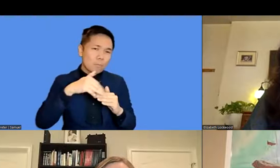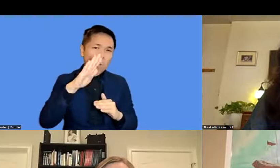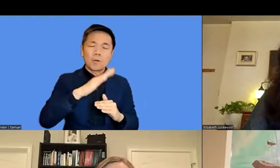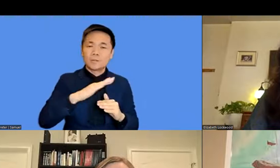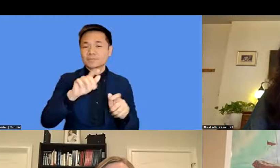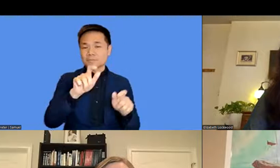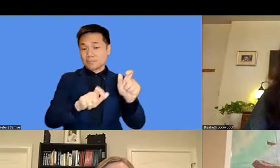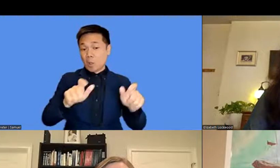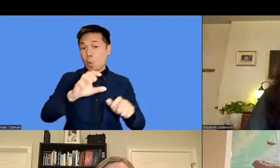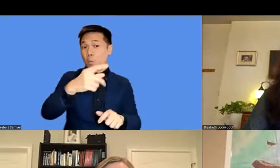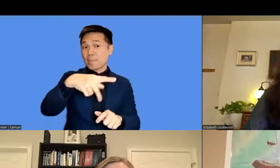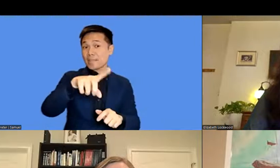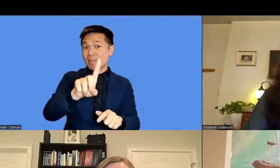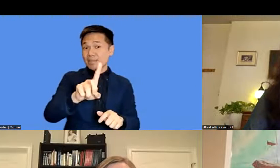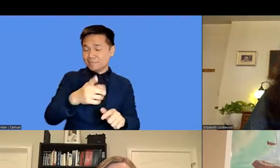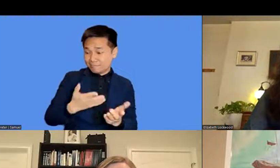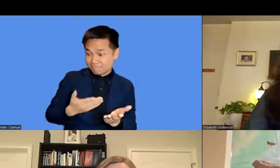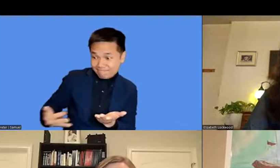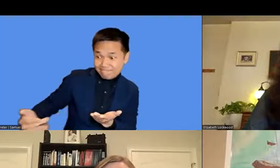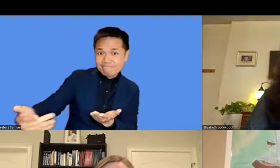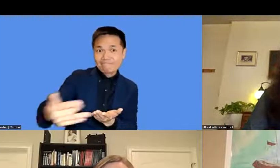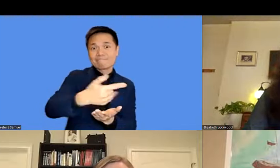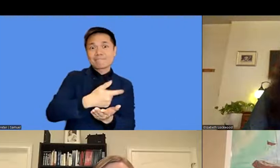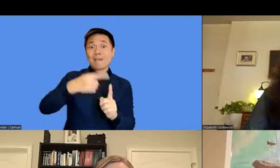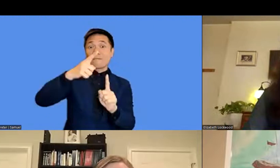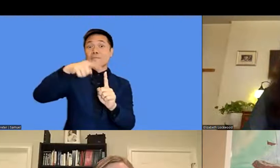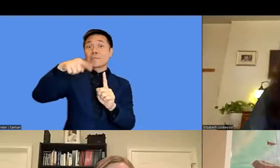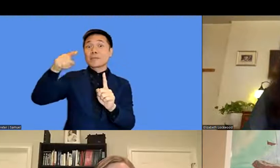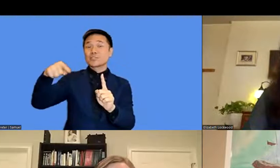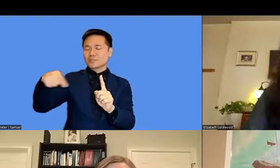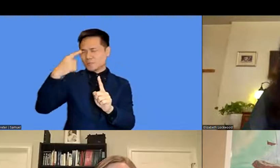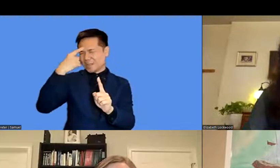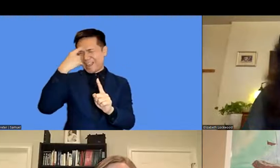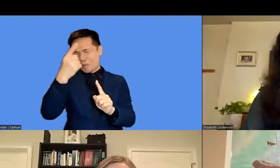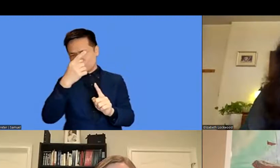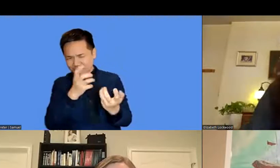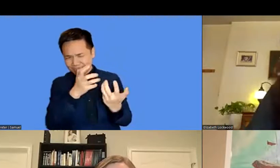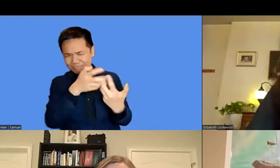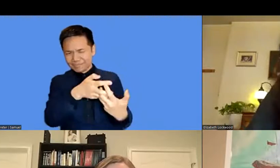Now I will turn the floor over to Elizabeth to start the presentations. Elizabeth, the floor is yours.